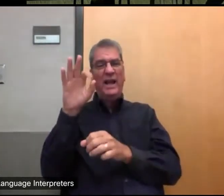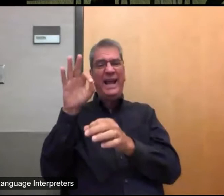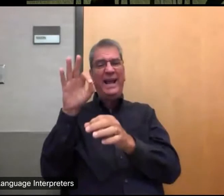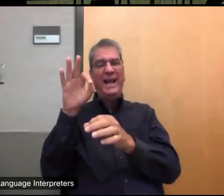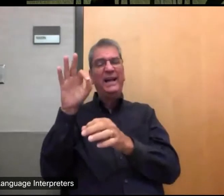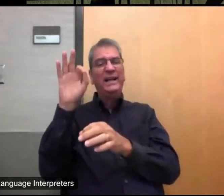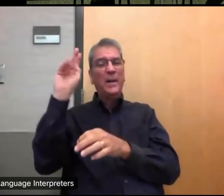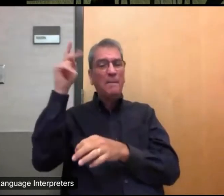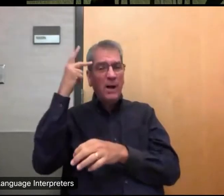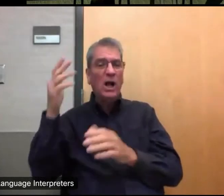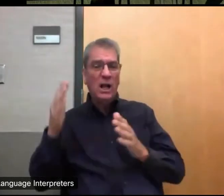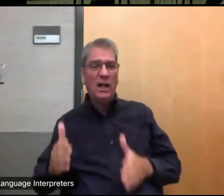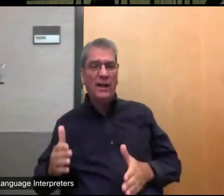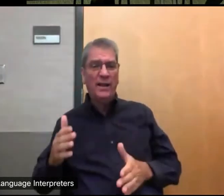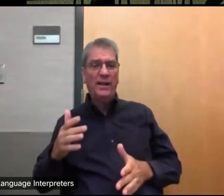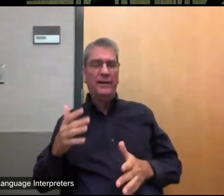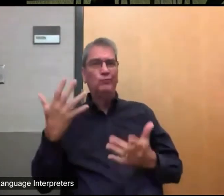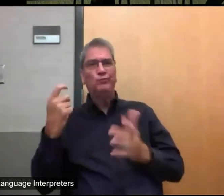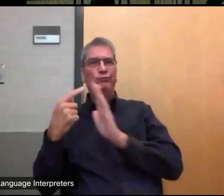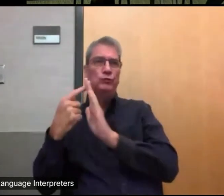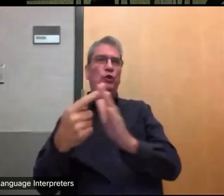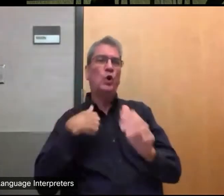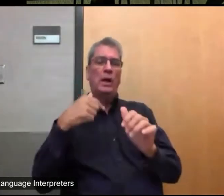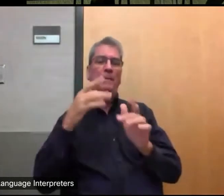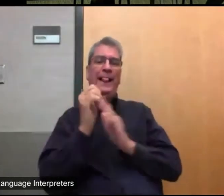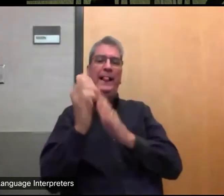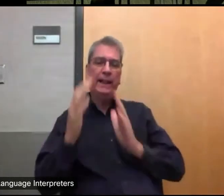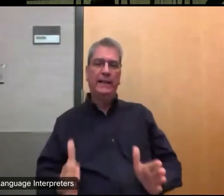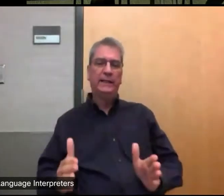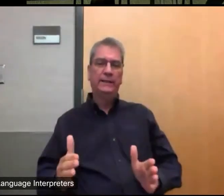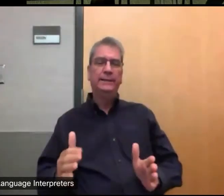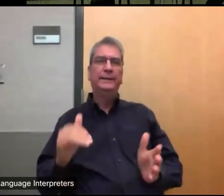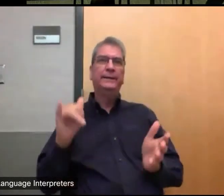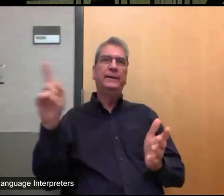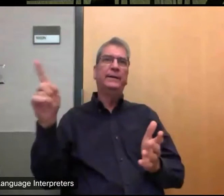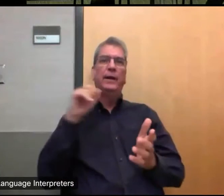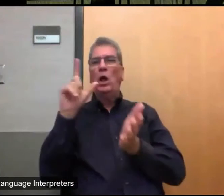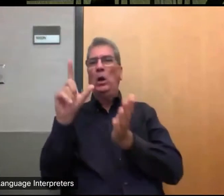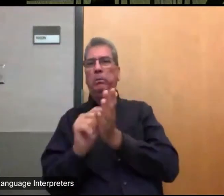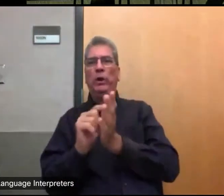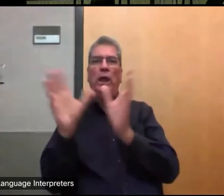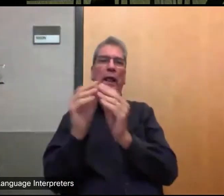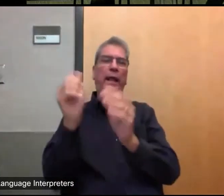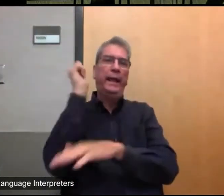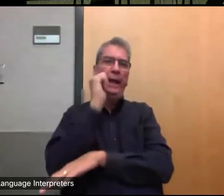to go out and project leadership.532 "Texas Public Health Summit" (4113925120) And so, that involved, you know, a press conference a day at each level of, you know, think all